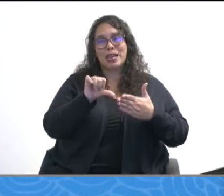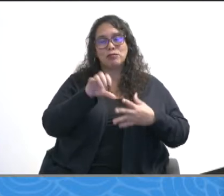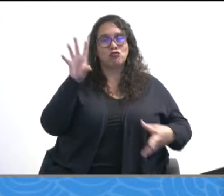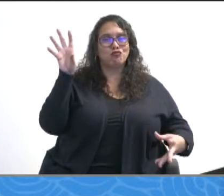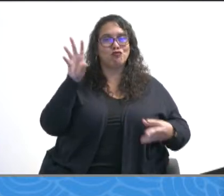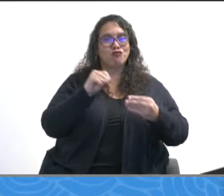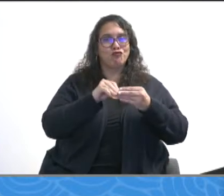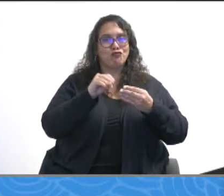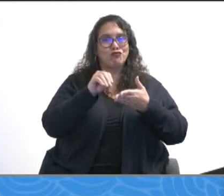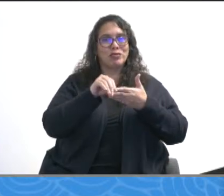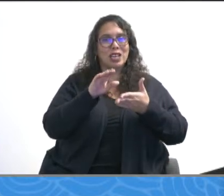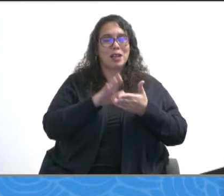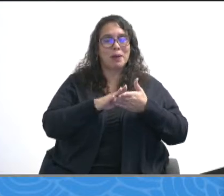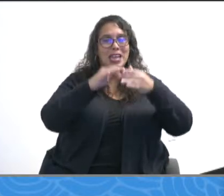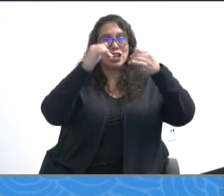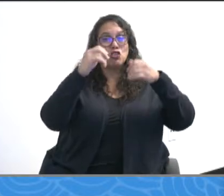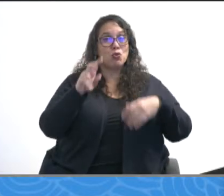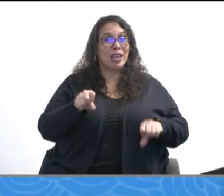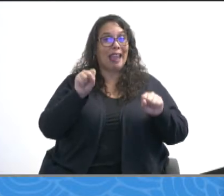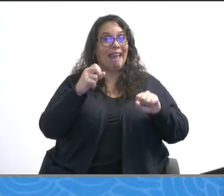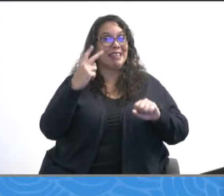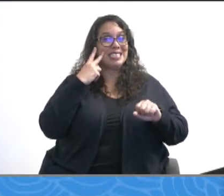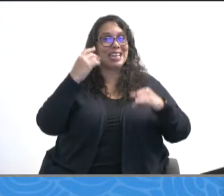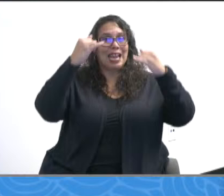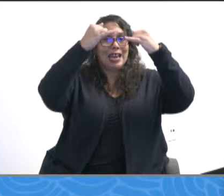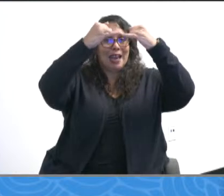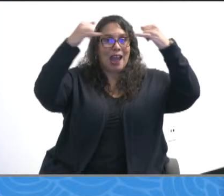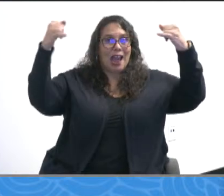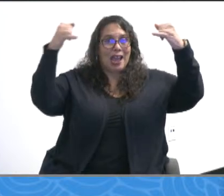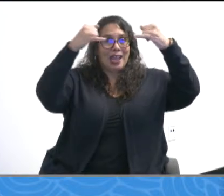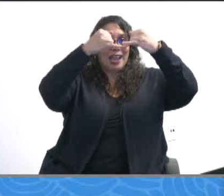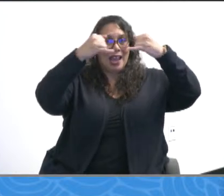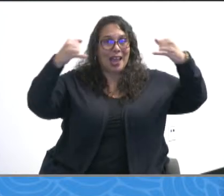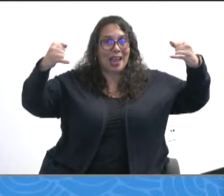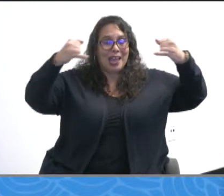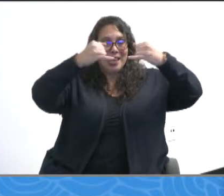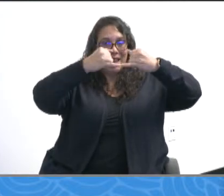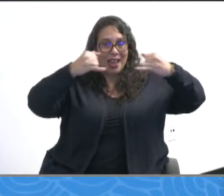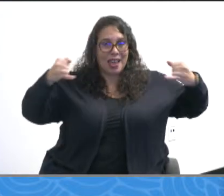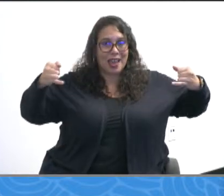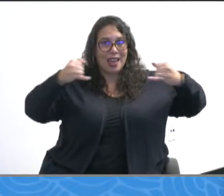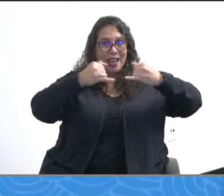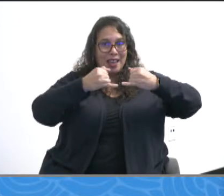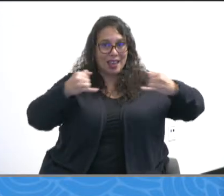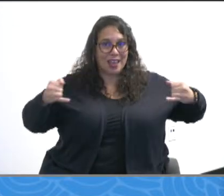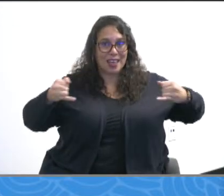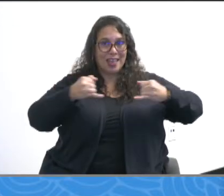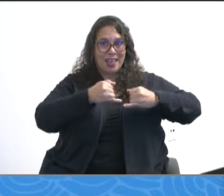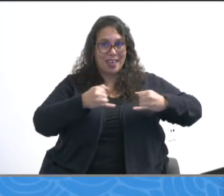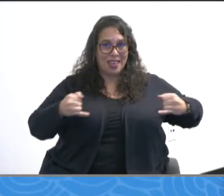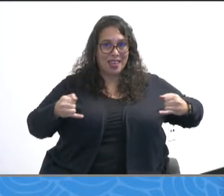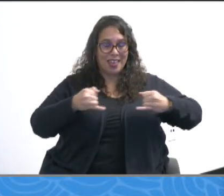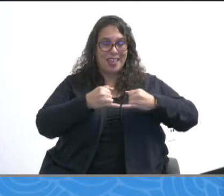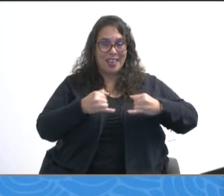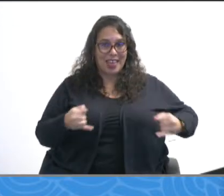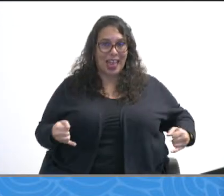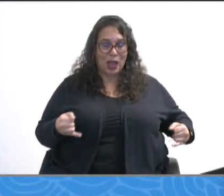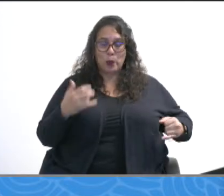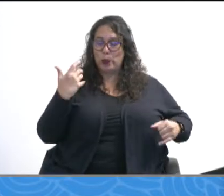that will go line item by line item about expenditures, as well as the metrics.